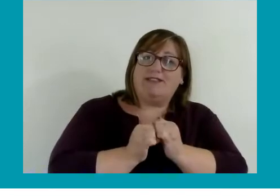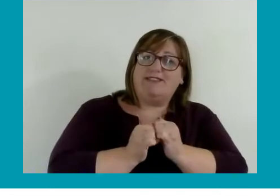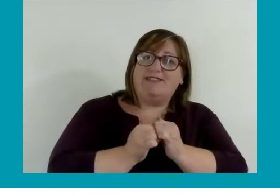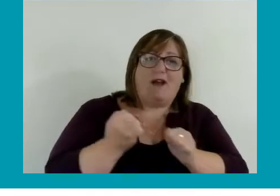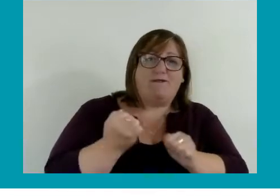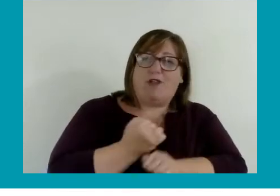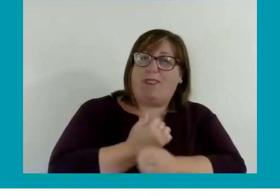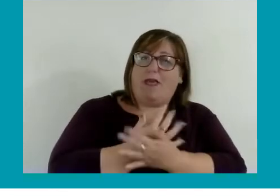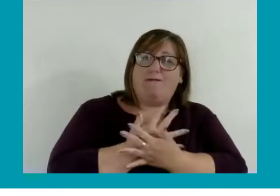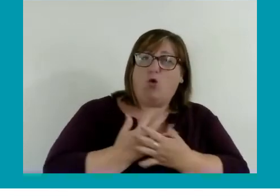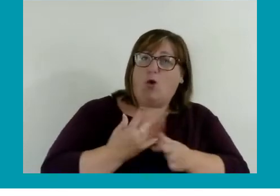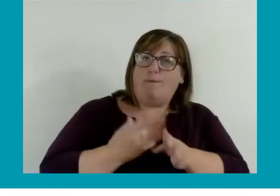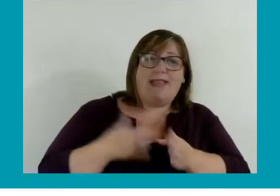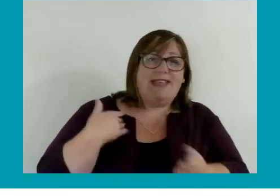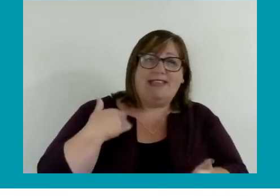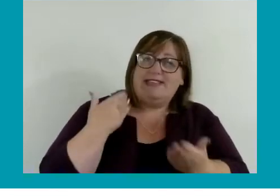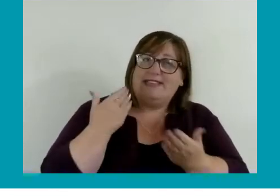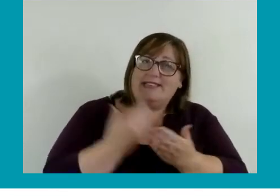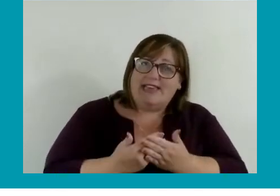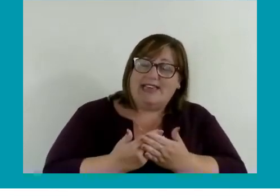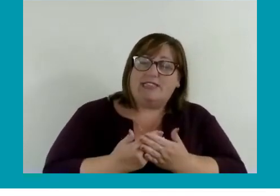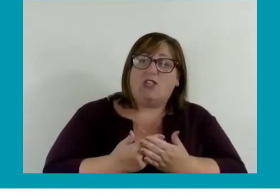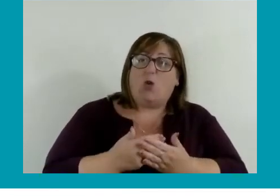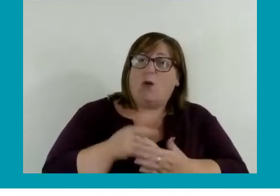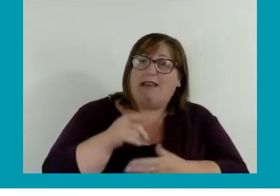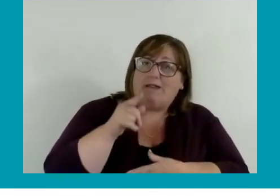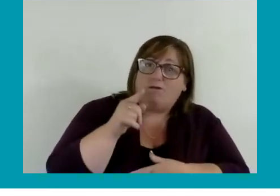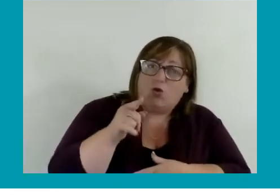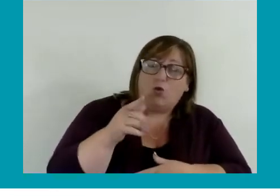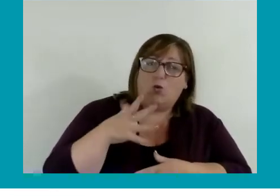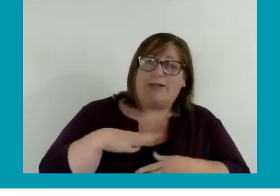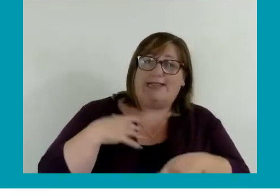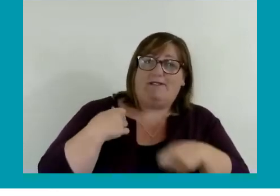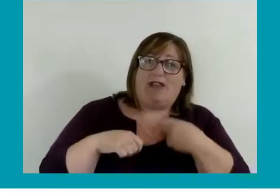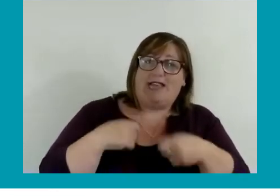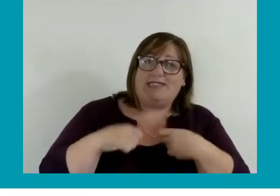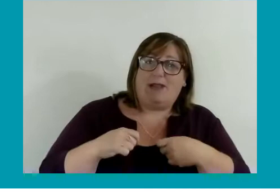say come and talk to us about what working flexibly for you would mean and also we post